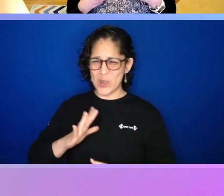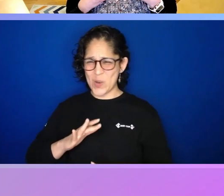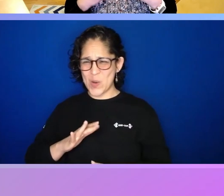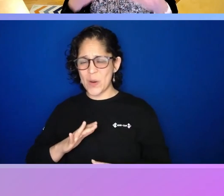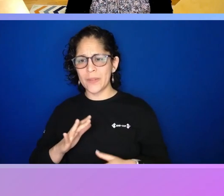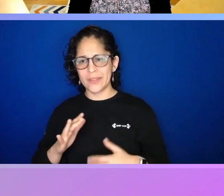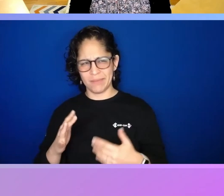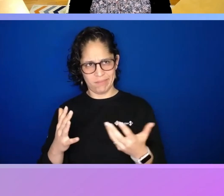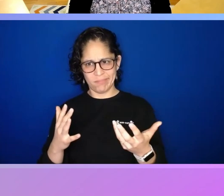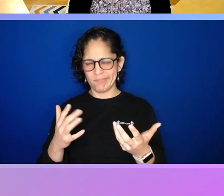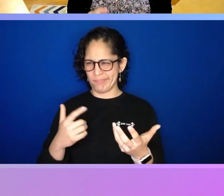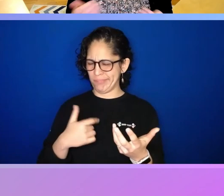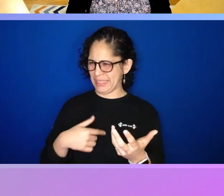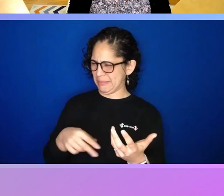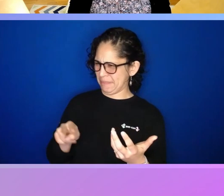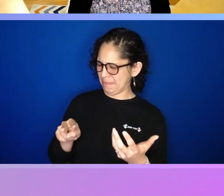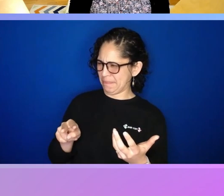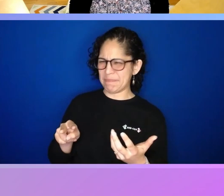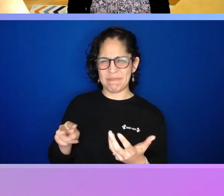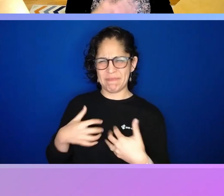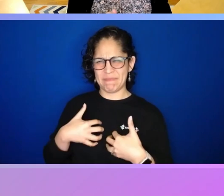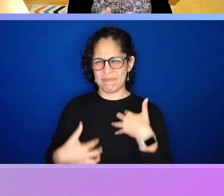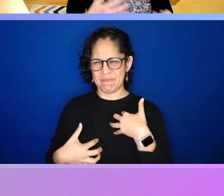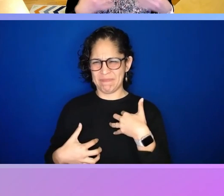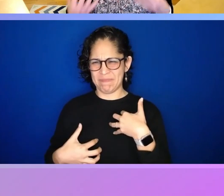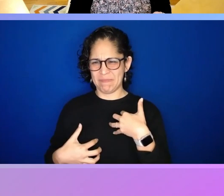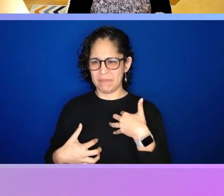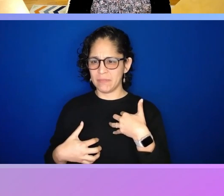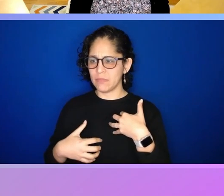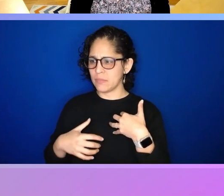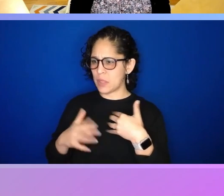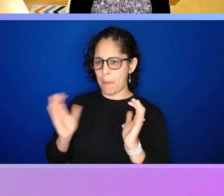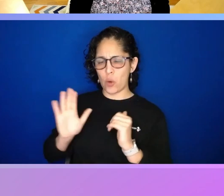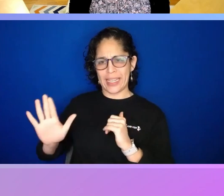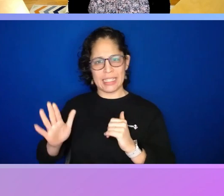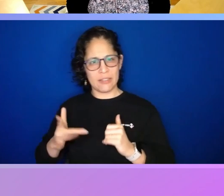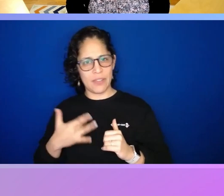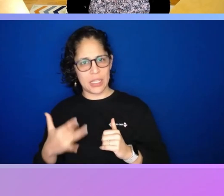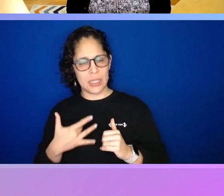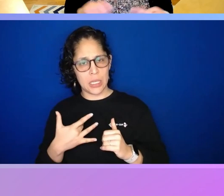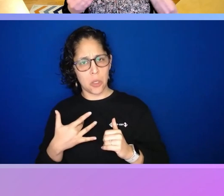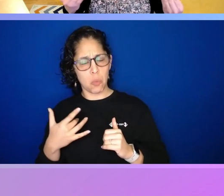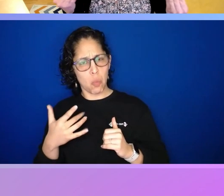down there because they are already wrapped in buttons. So I want to hide the image file from the screen reader